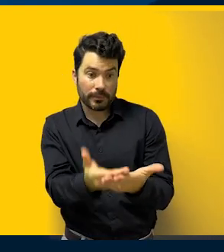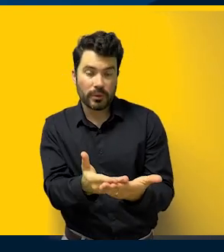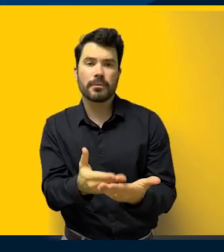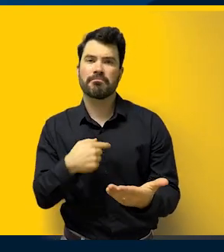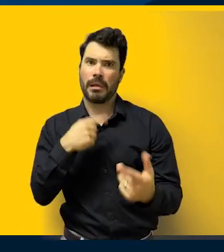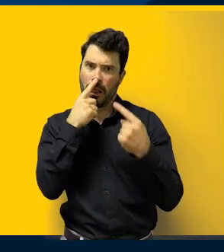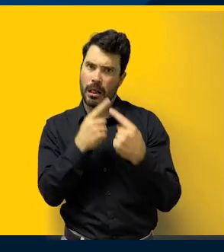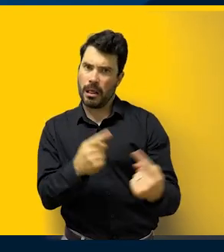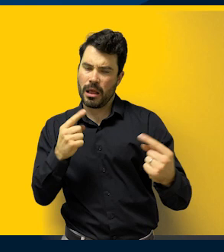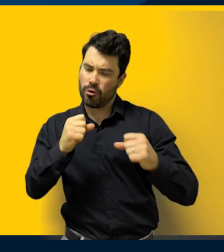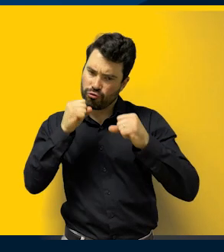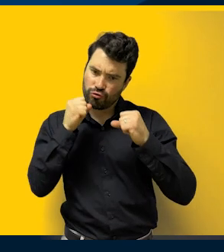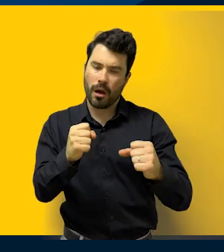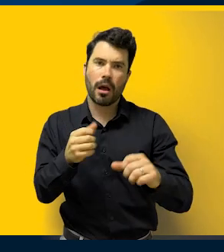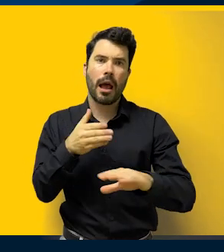or any other community resource.